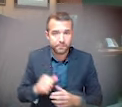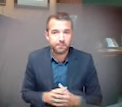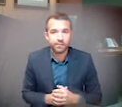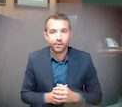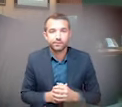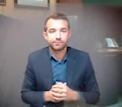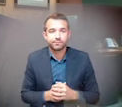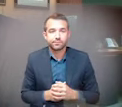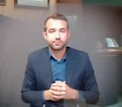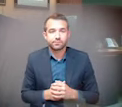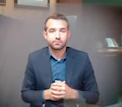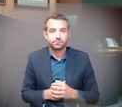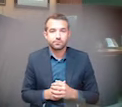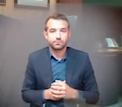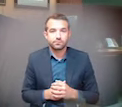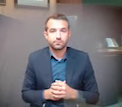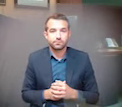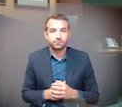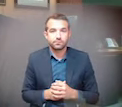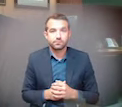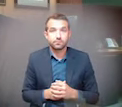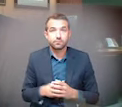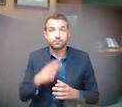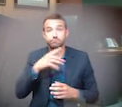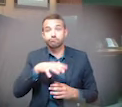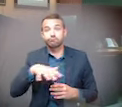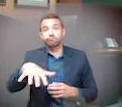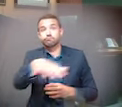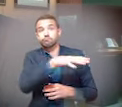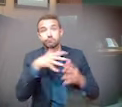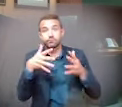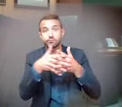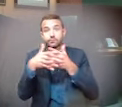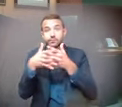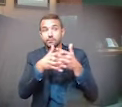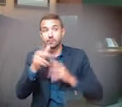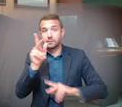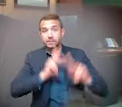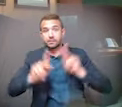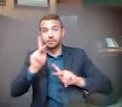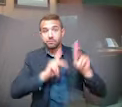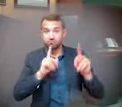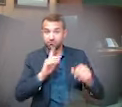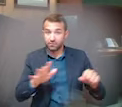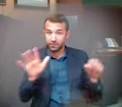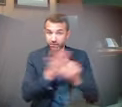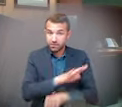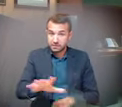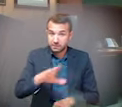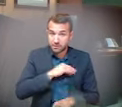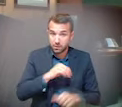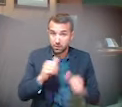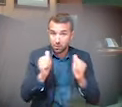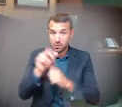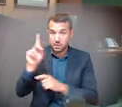if the larger American society has really totally accepted people with disabilities